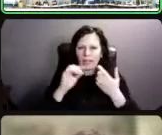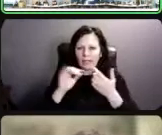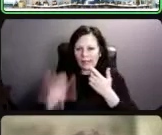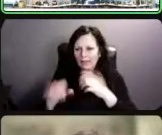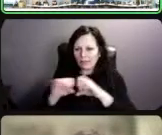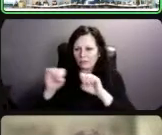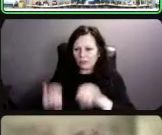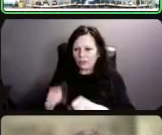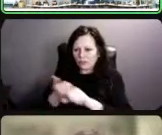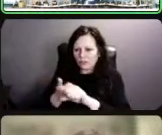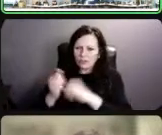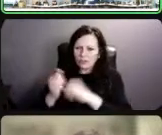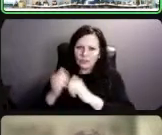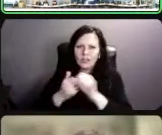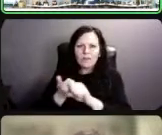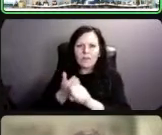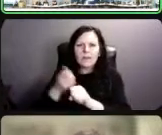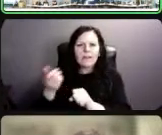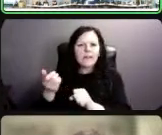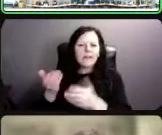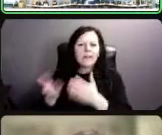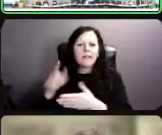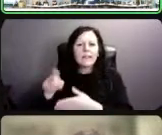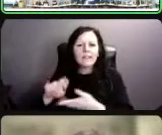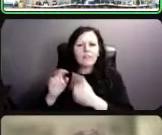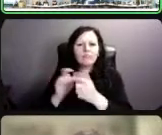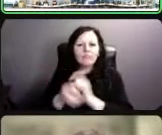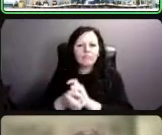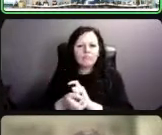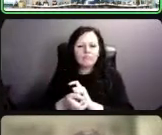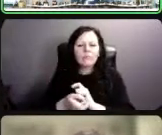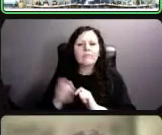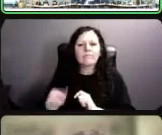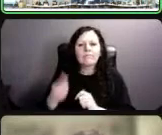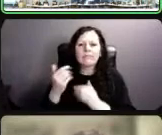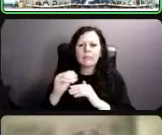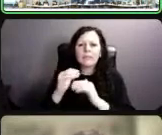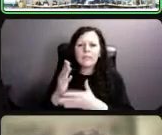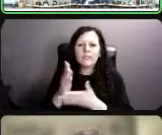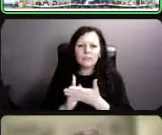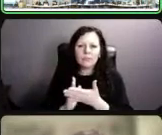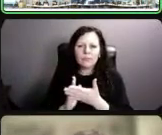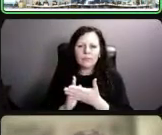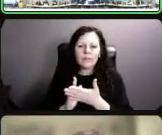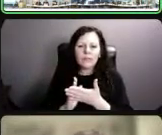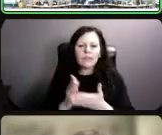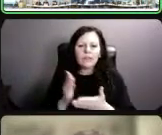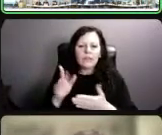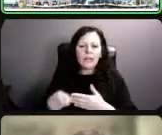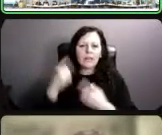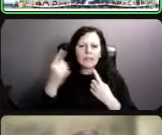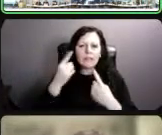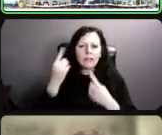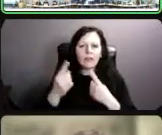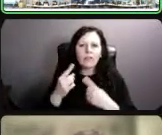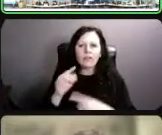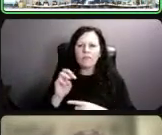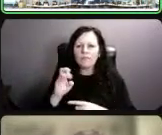IF YOU WERE TO INCREASE IT THERE HAS BEEN SOME